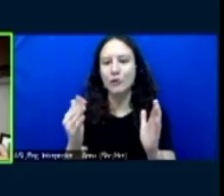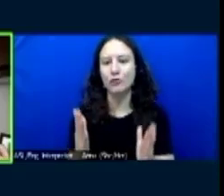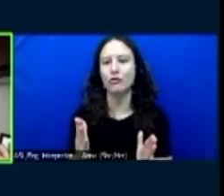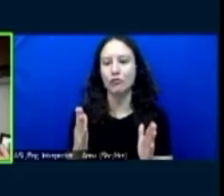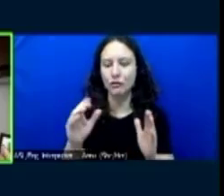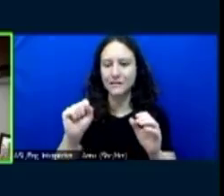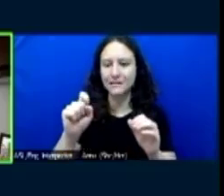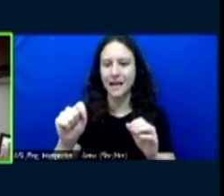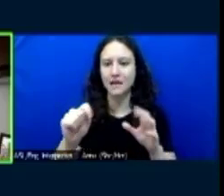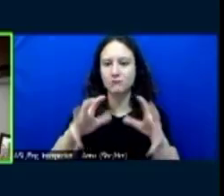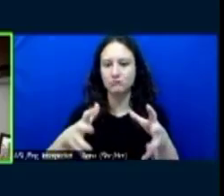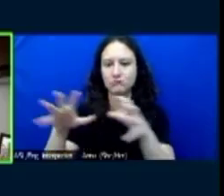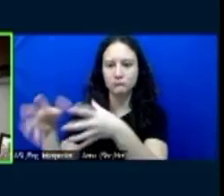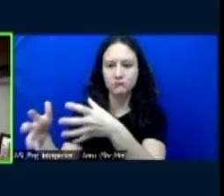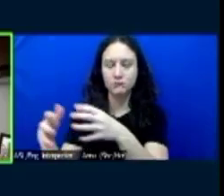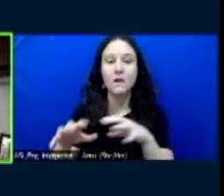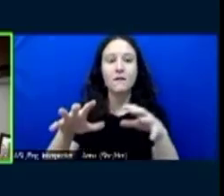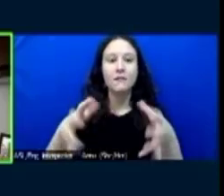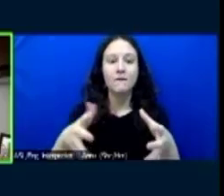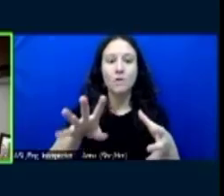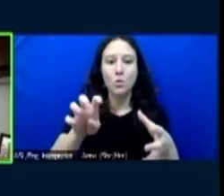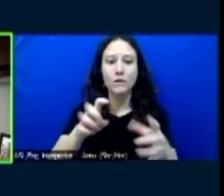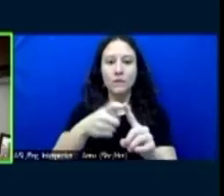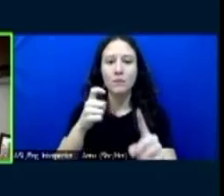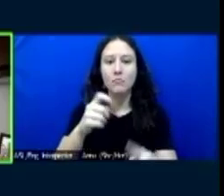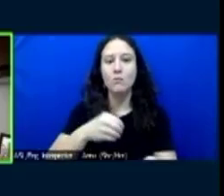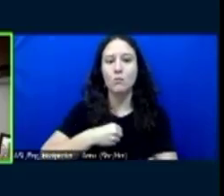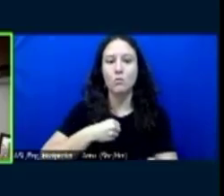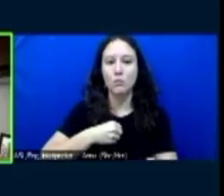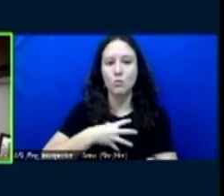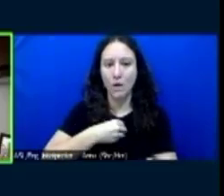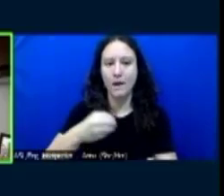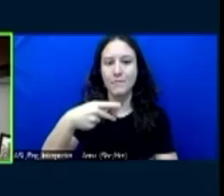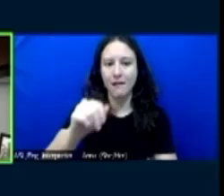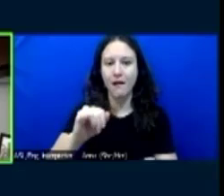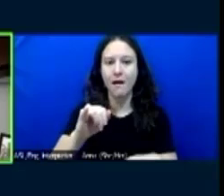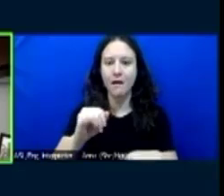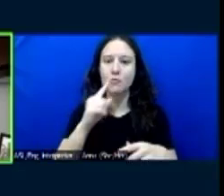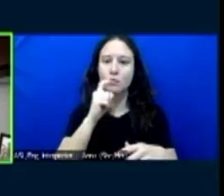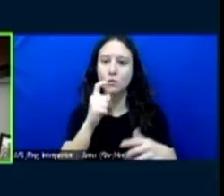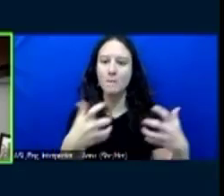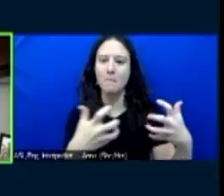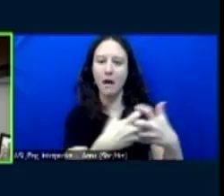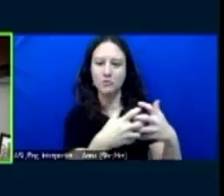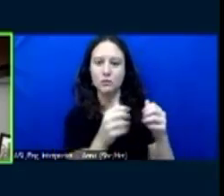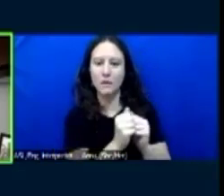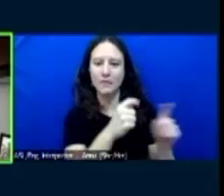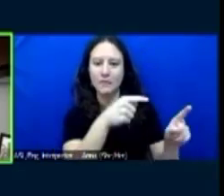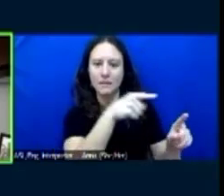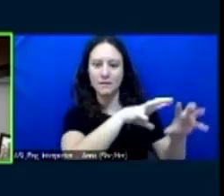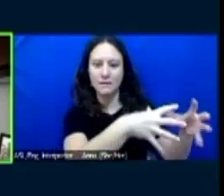There were 400 from white PIs that were matched to those from the black PIs on some review relevant features.